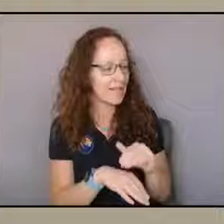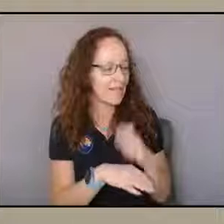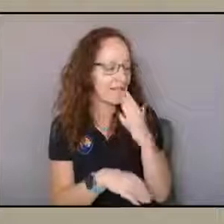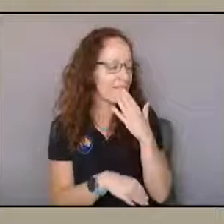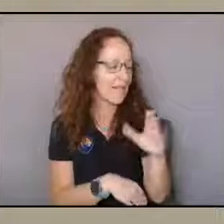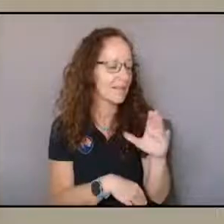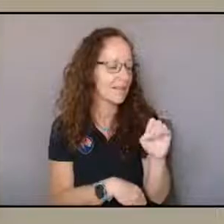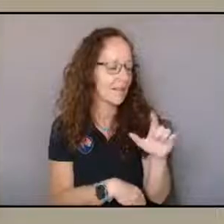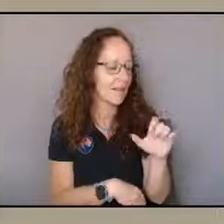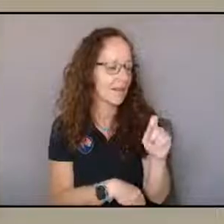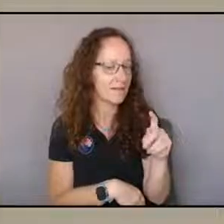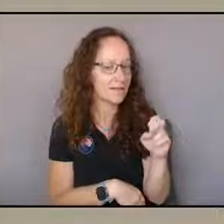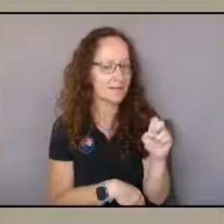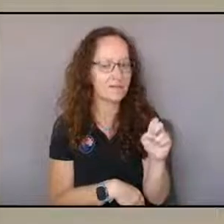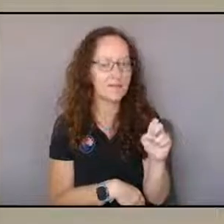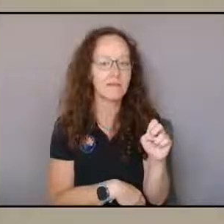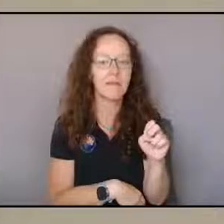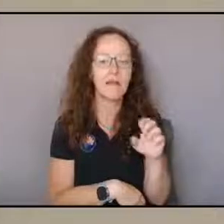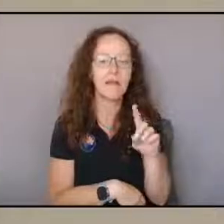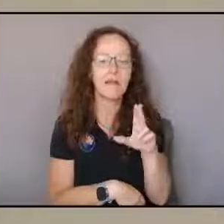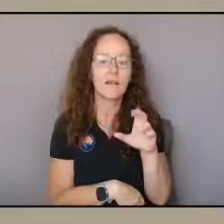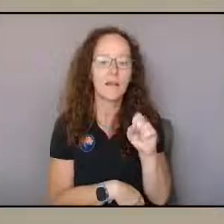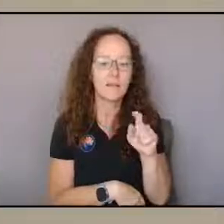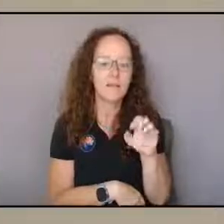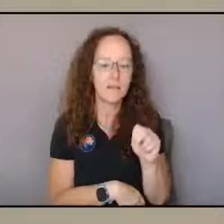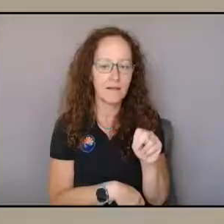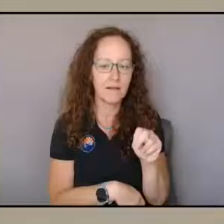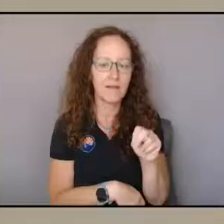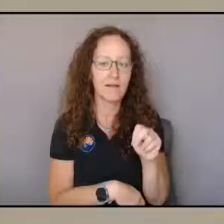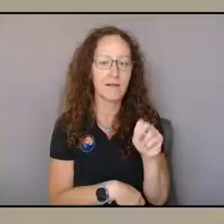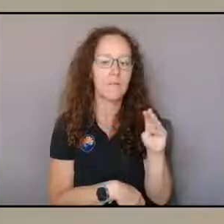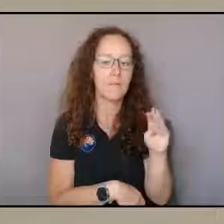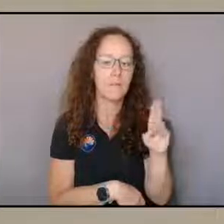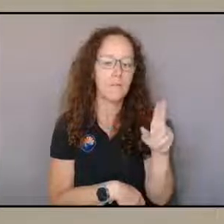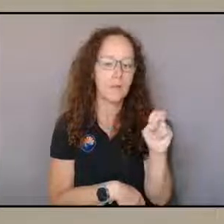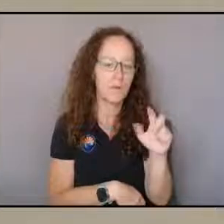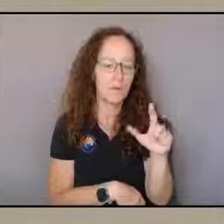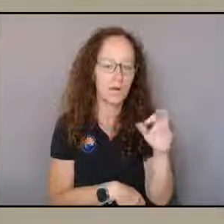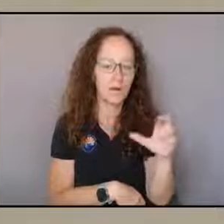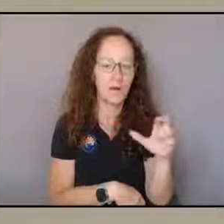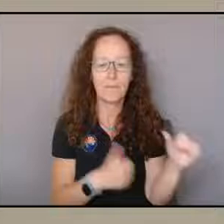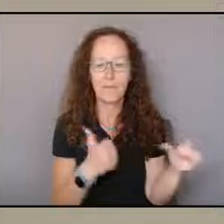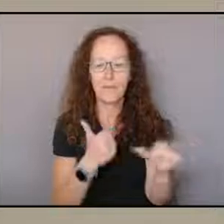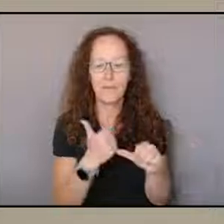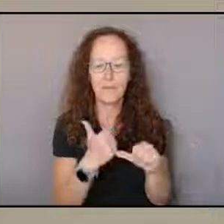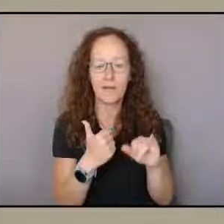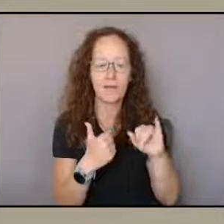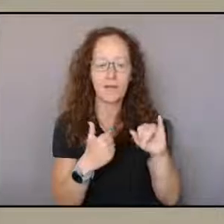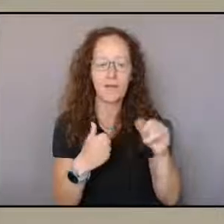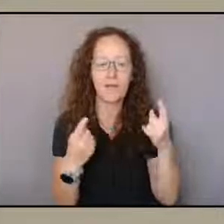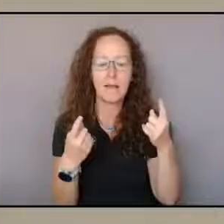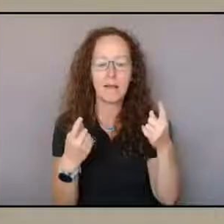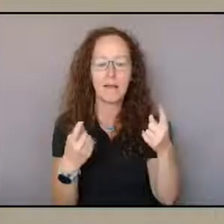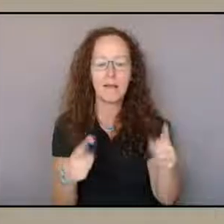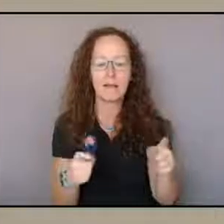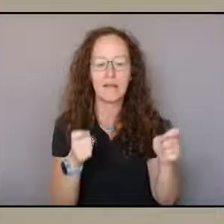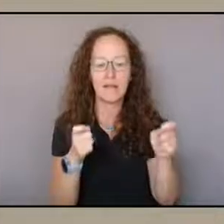THANKS, CELESTE. IT IS DUSTAN MUELLER, DEPUTY INCIDENT COMMANDER FOR CALIFORNIA TEAM 5.